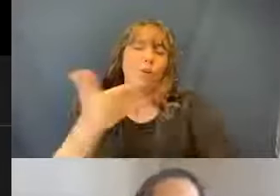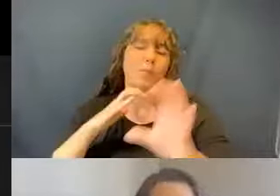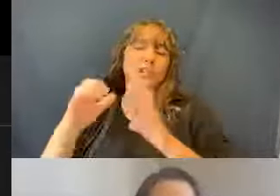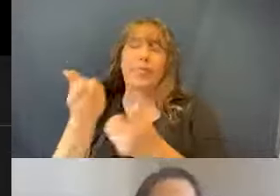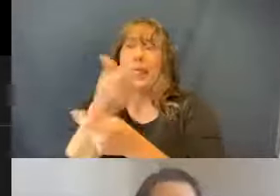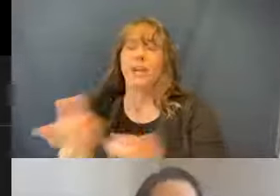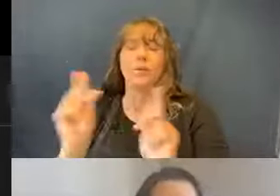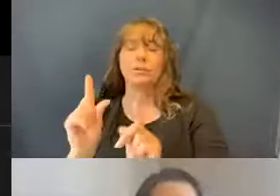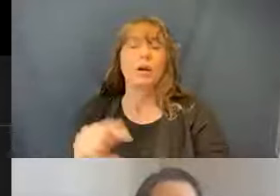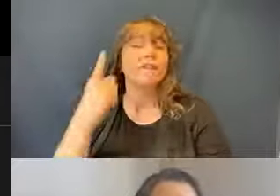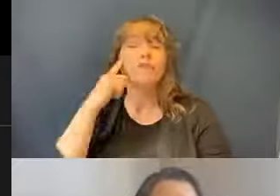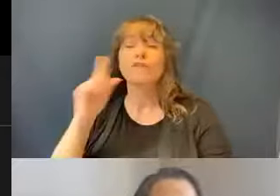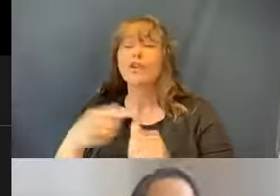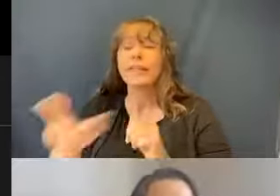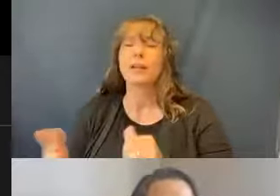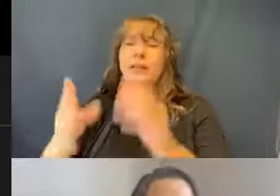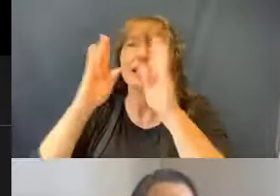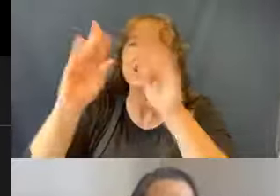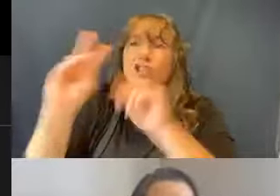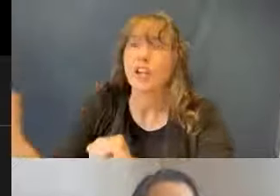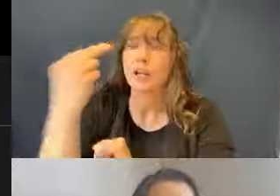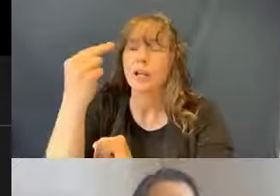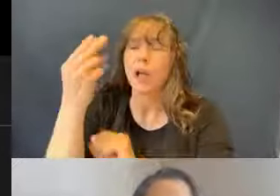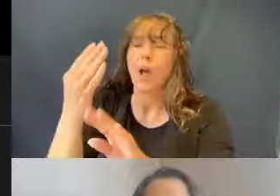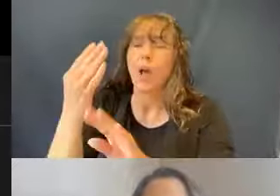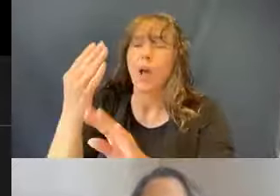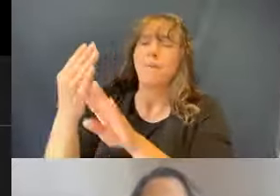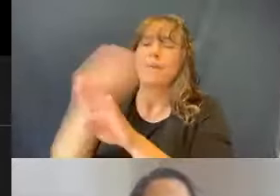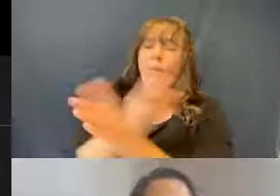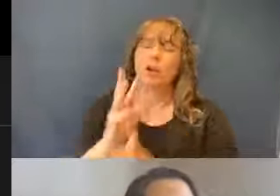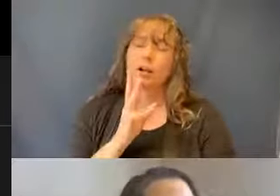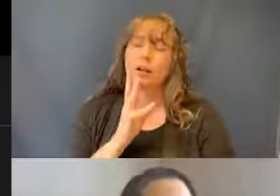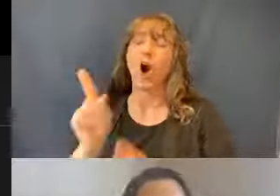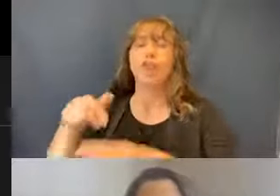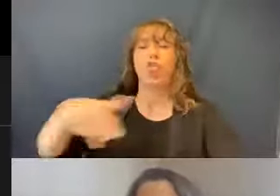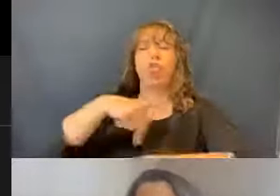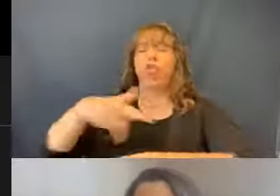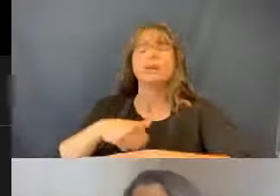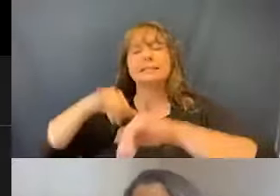attention before you talk to them and stay in one spot. Be aware if there's light behind